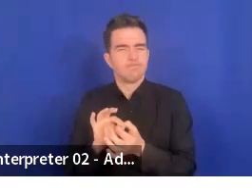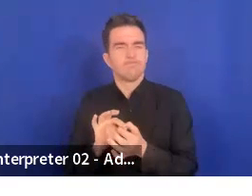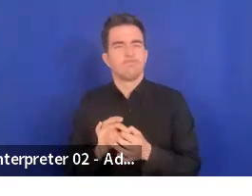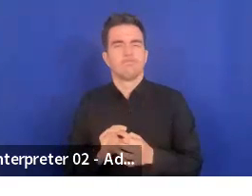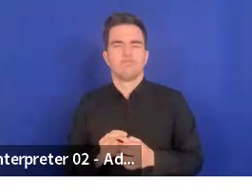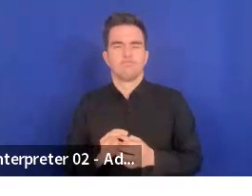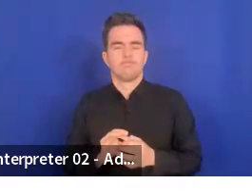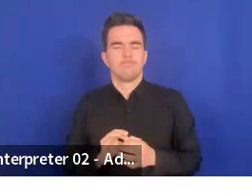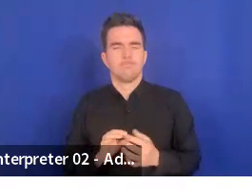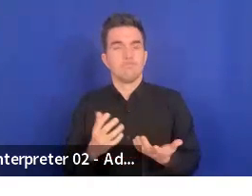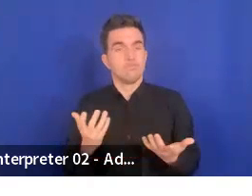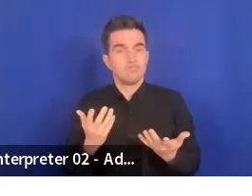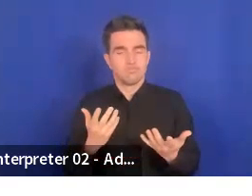has been a bit misunderstood.